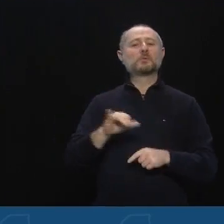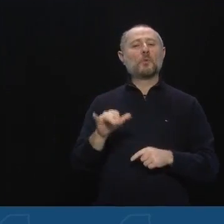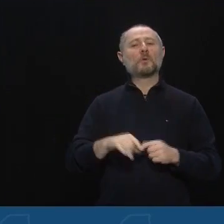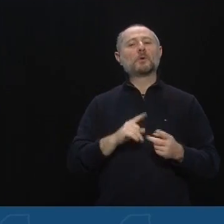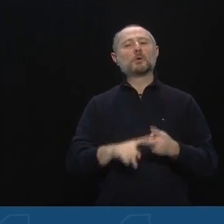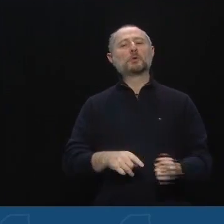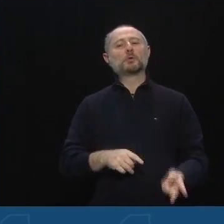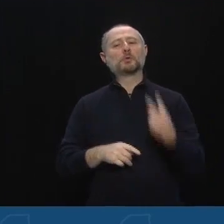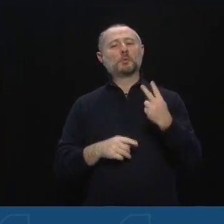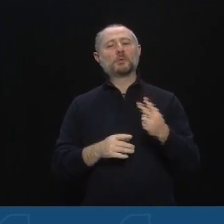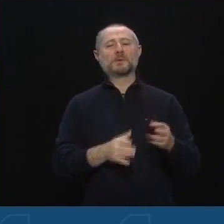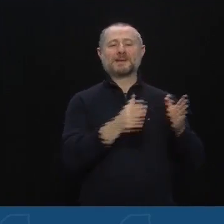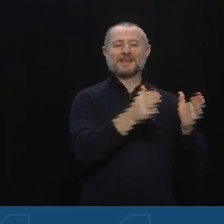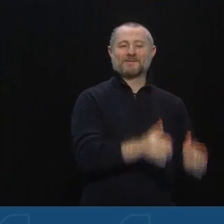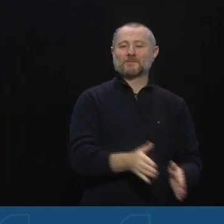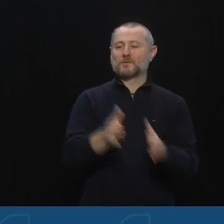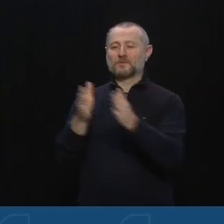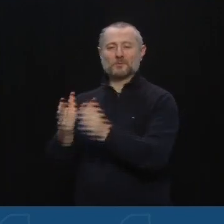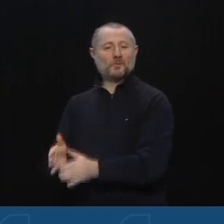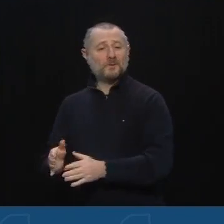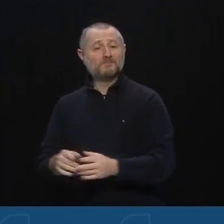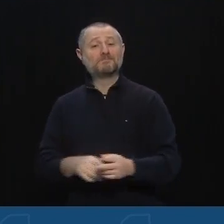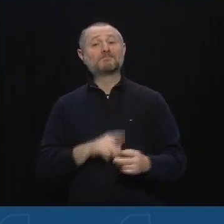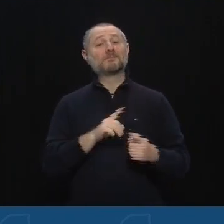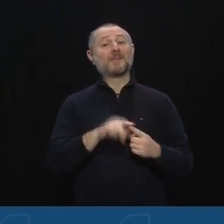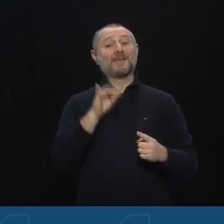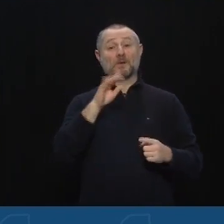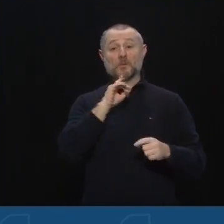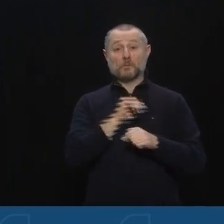OUR COUNCILMAN ERIC DENOWITZ IS HERE. LET'S GIVE HIM A ROUNDOF OF APPLAUSE.